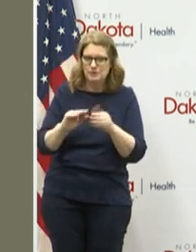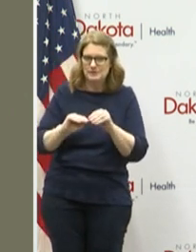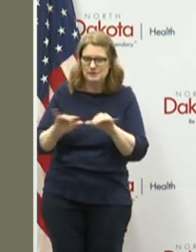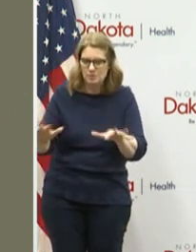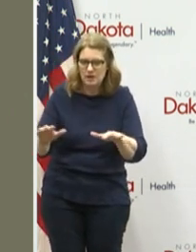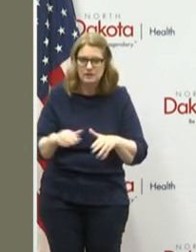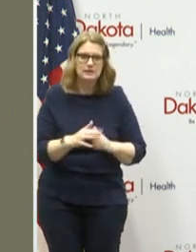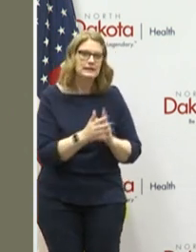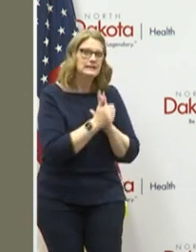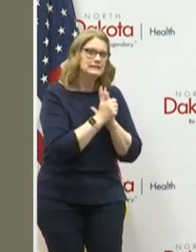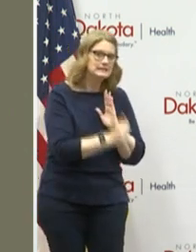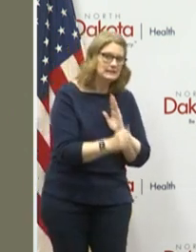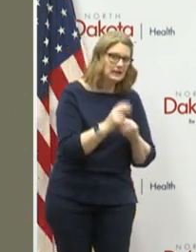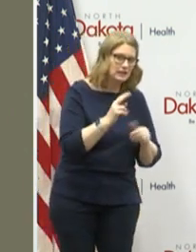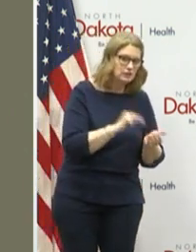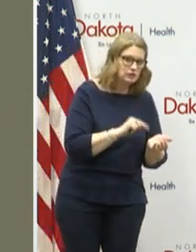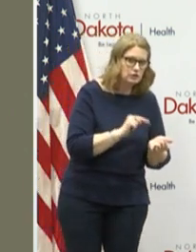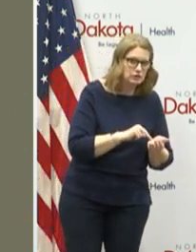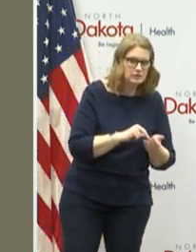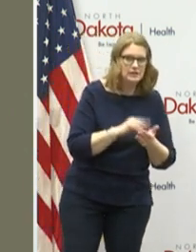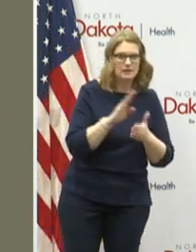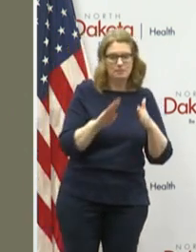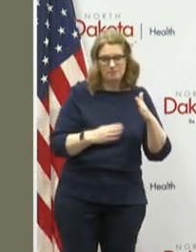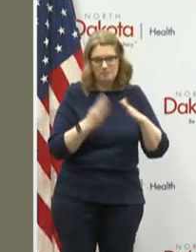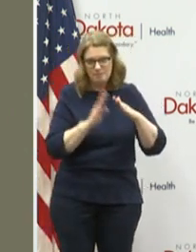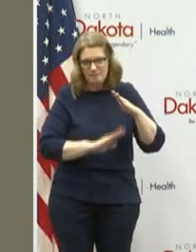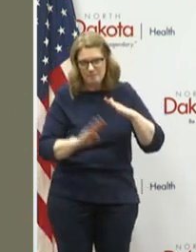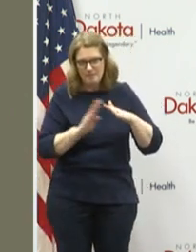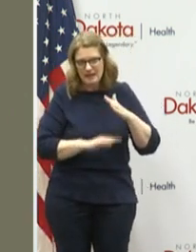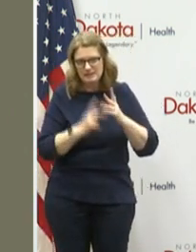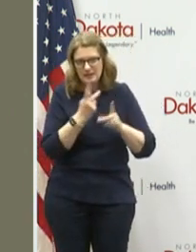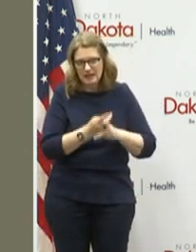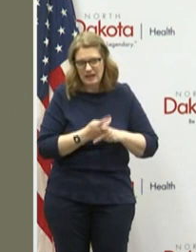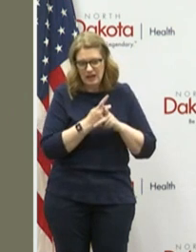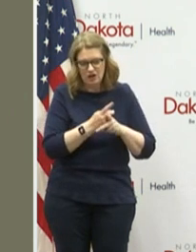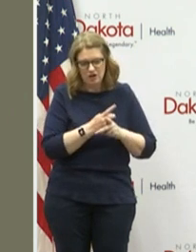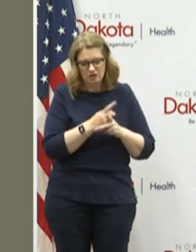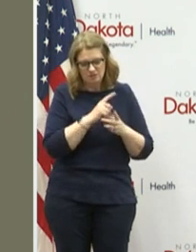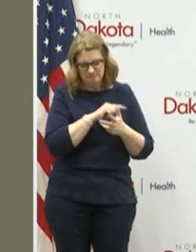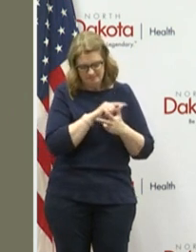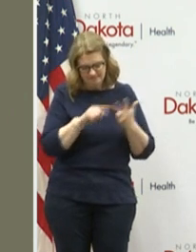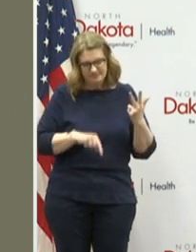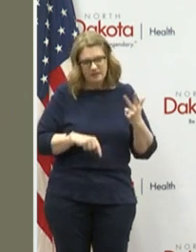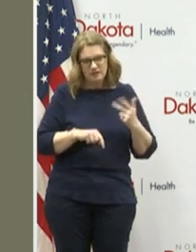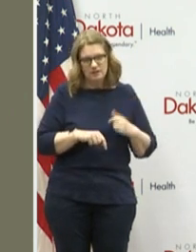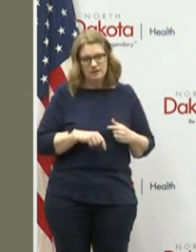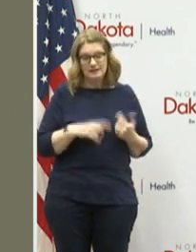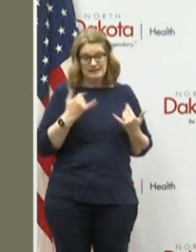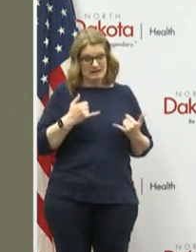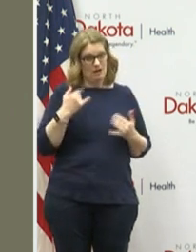UNDER ESTABLISHED THRESHOLD WITH RESTRICTIVE MOVEMENT TO MITIGATE THE SPREAD OF COVID-19.